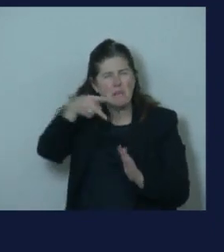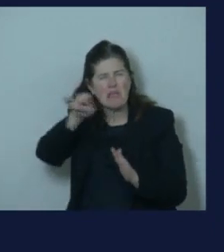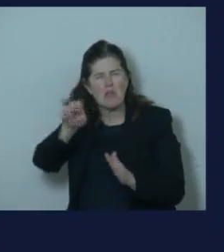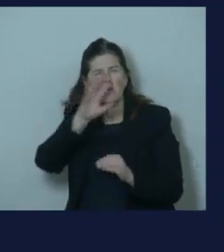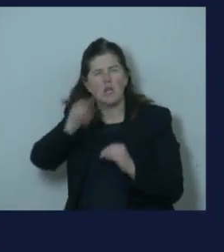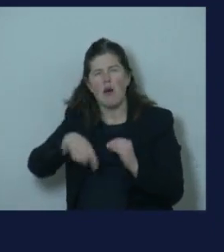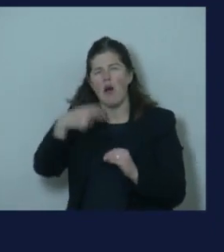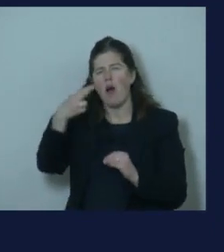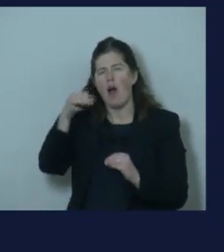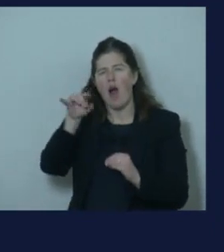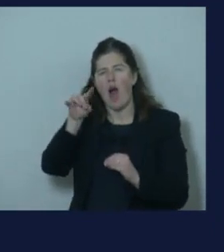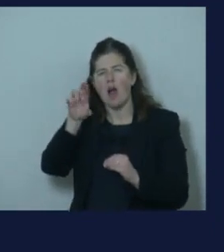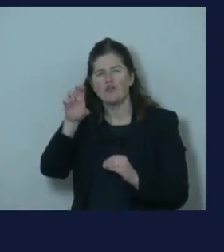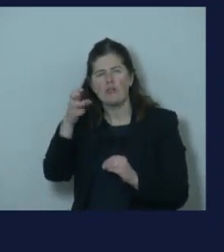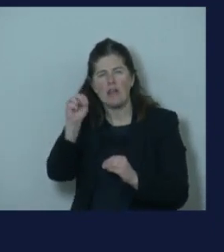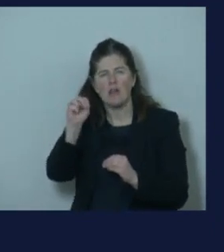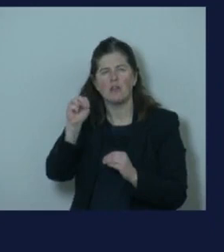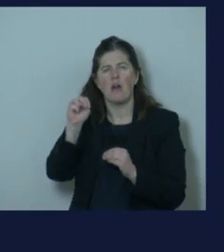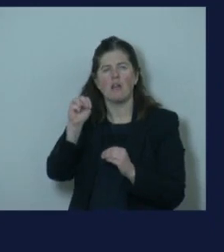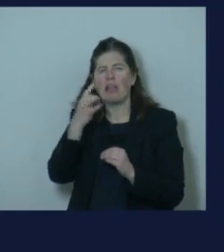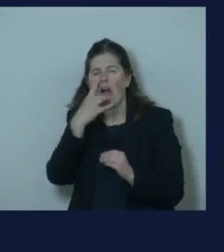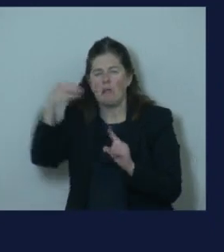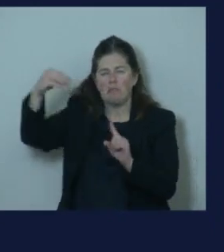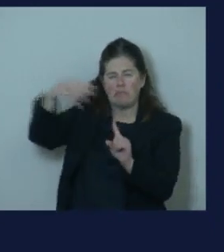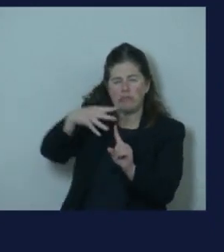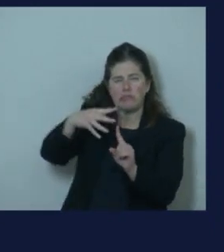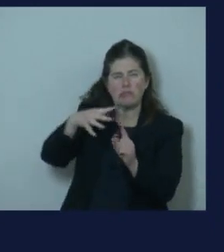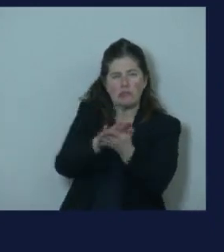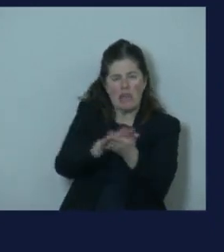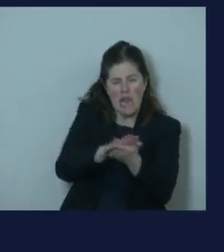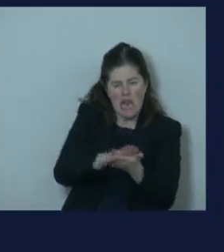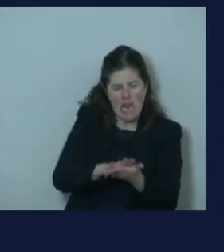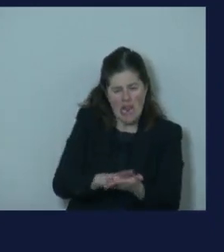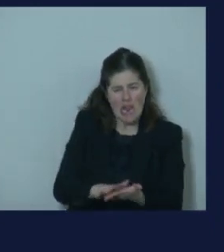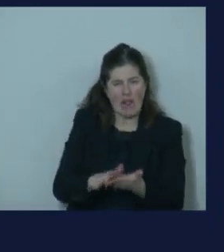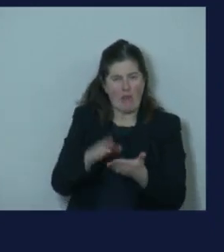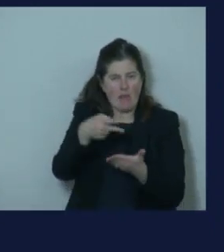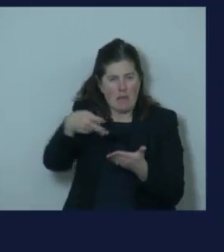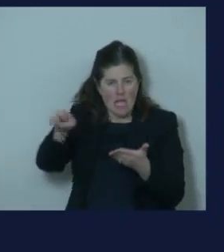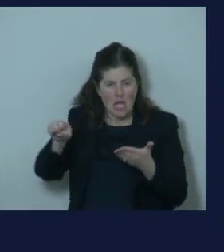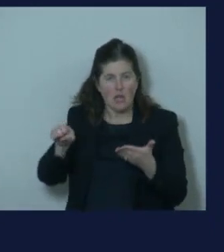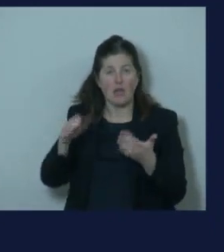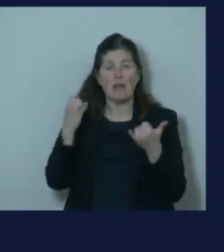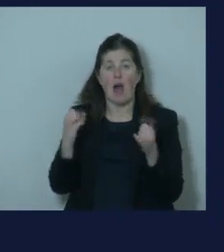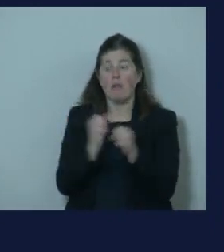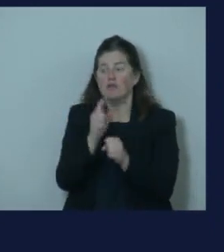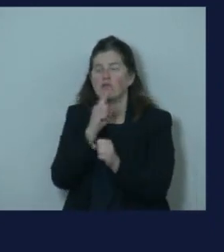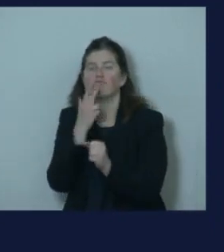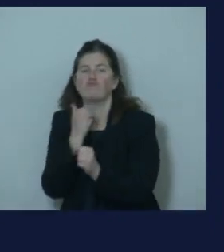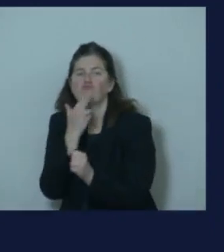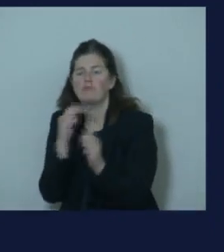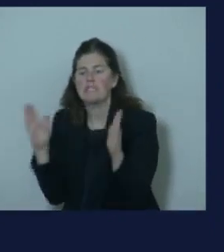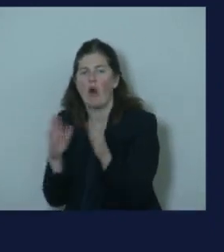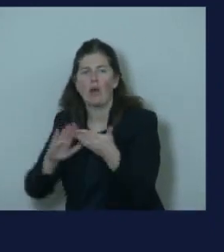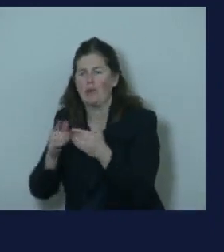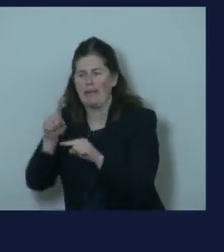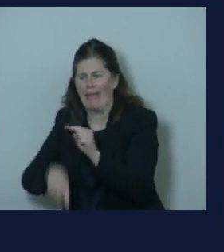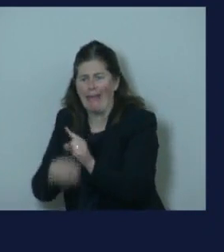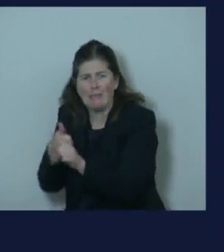WE HAVE STOOD UP ONE CENTRALIZED DECONTAMINATION UNIT FOR PPE. WE TALKED ABOUT HYDROGEN PEROXIDE AND ULTRAVIOLET LIGHT.